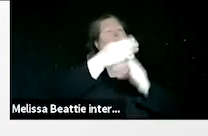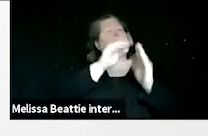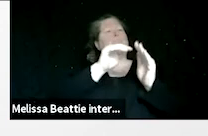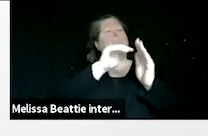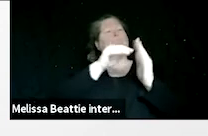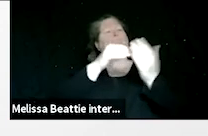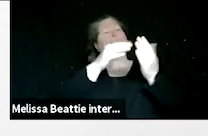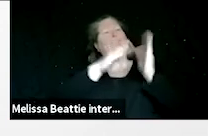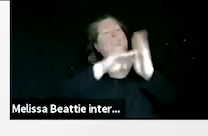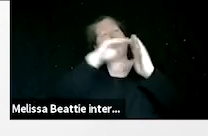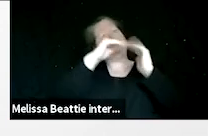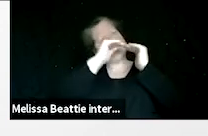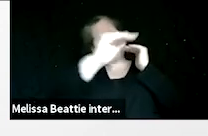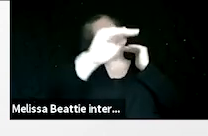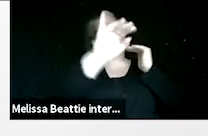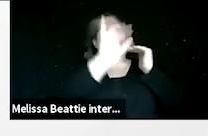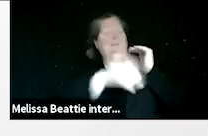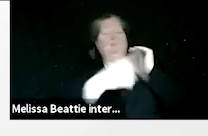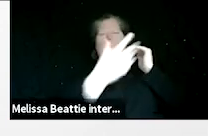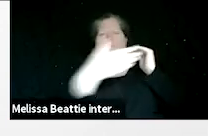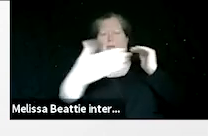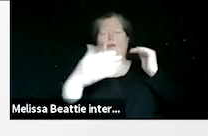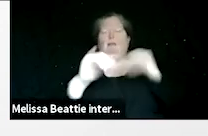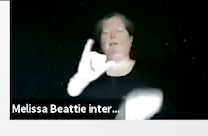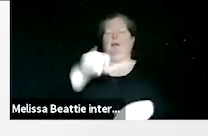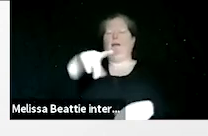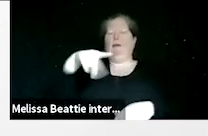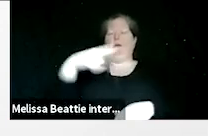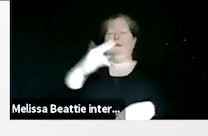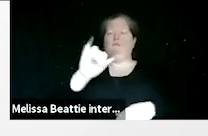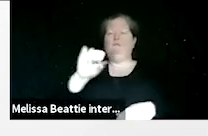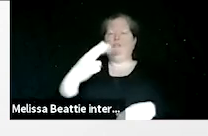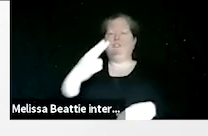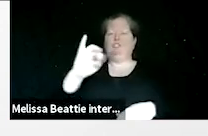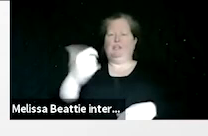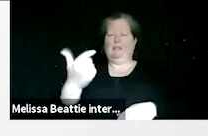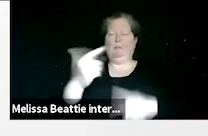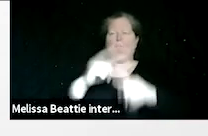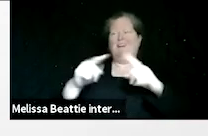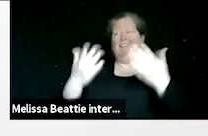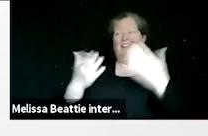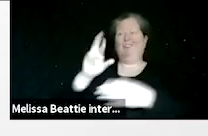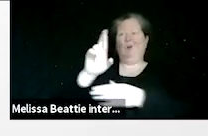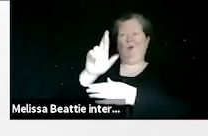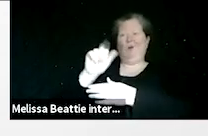But if you look at, um, things like route ransomware and the evolution of ransomware over the last couple of years, and how it's